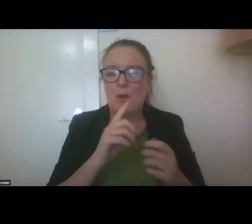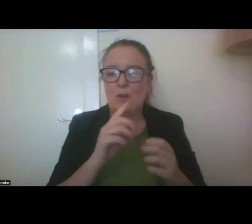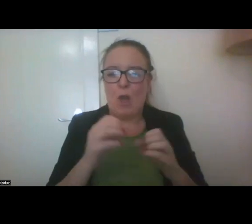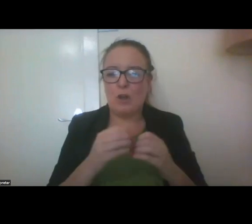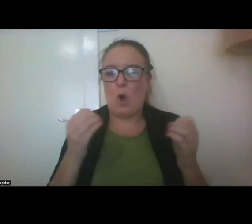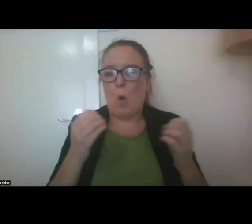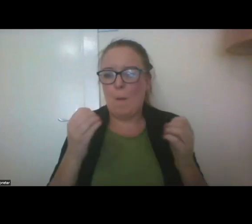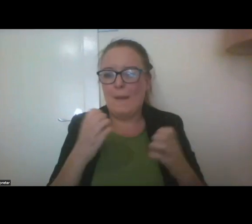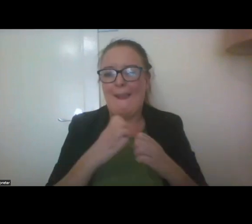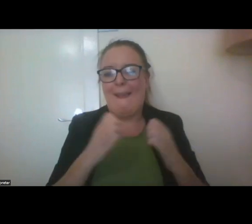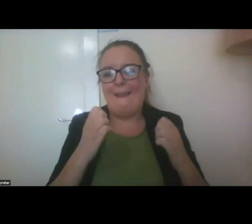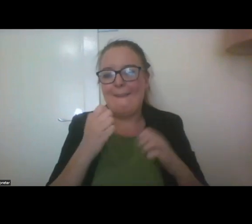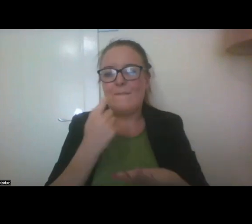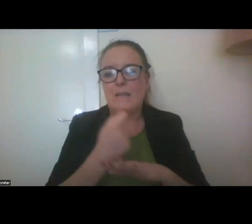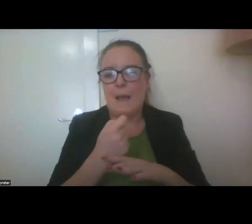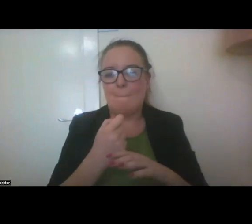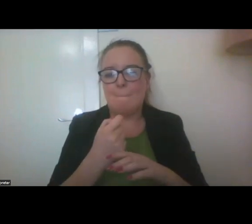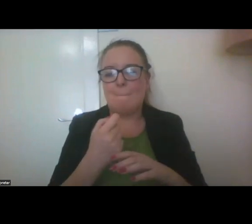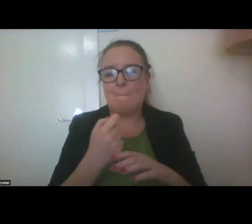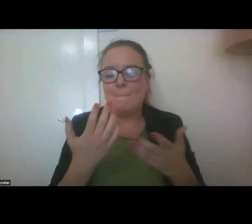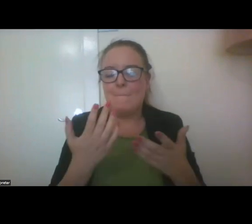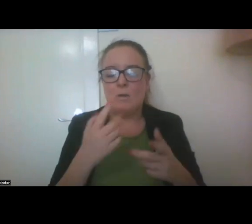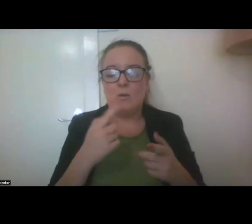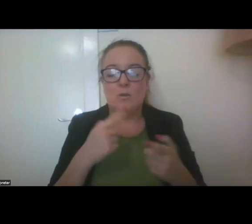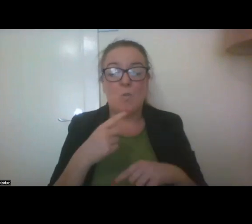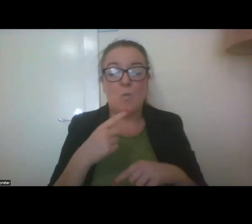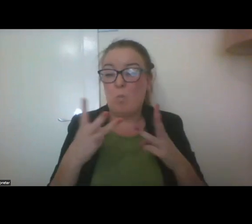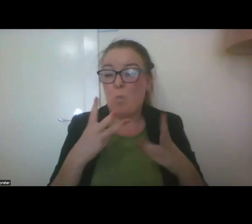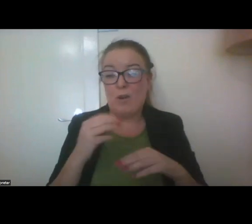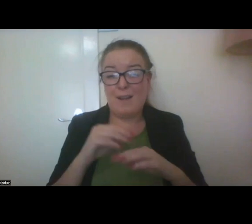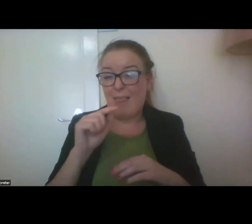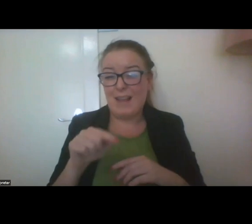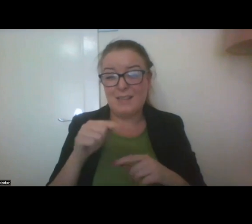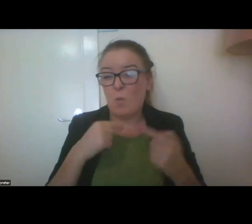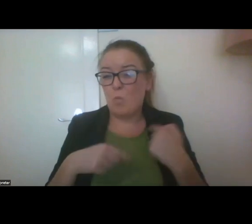So, we are constantly working on these things. We do want to improve this experience but, for the time being,